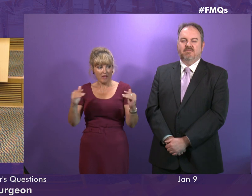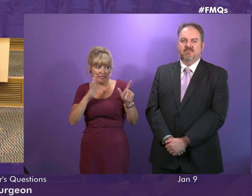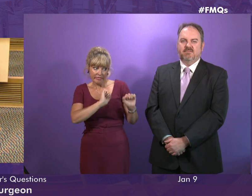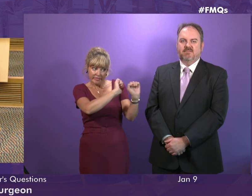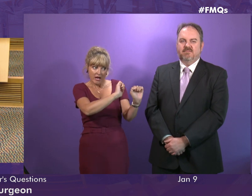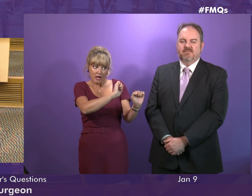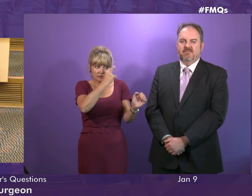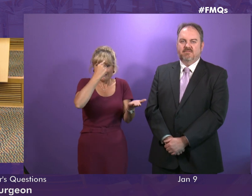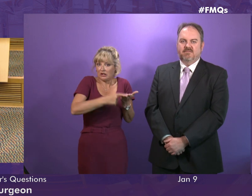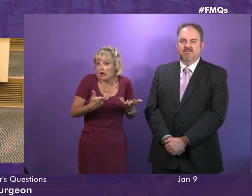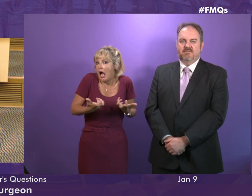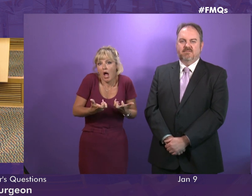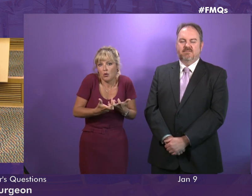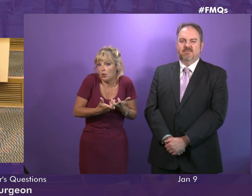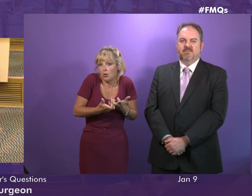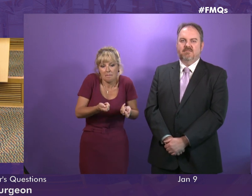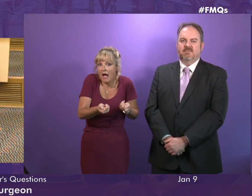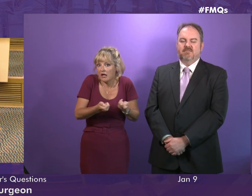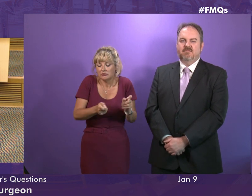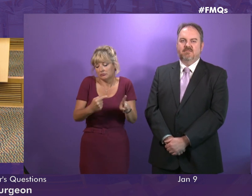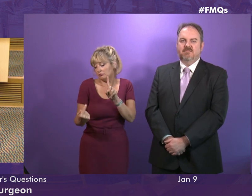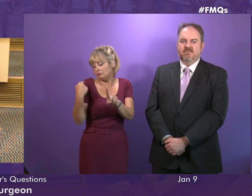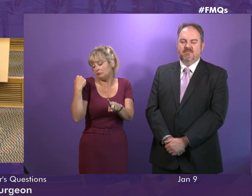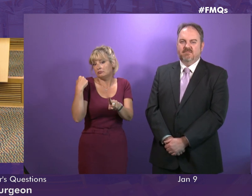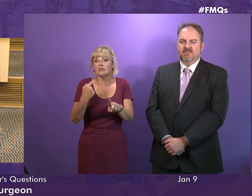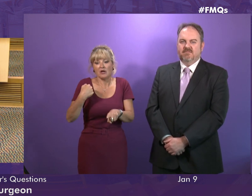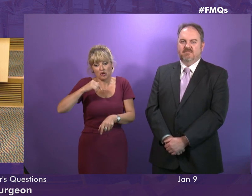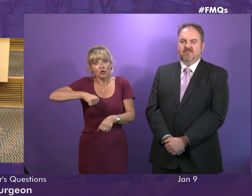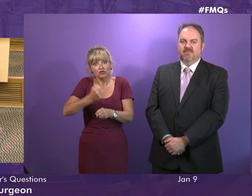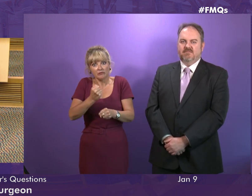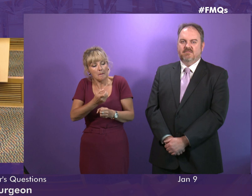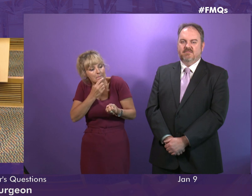that. In 2019-20, the Scottish Government, for its part, provided local government with